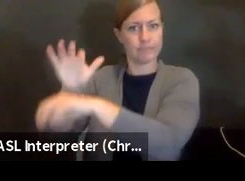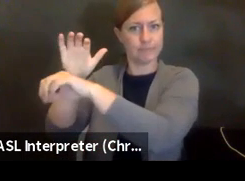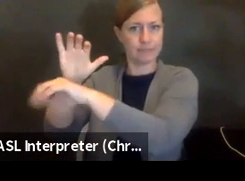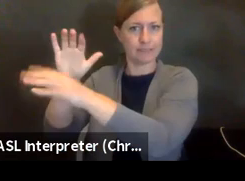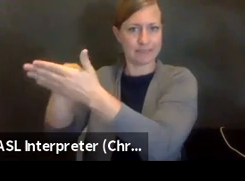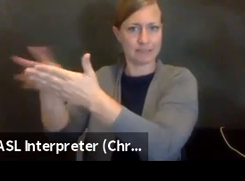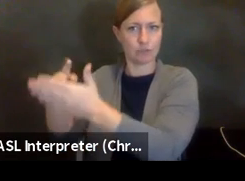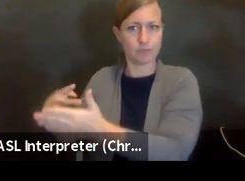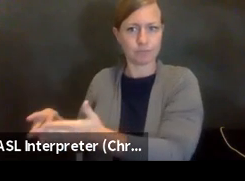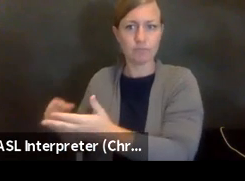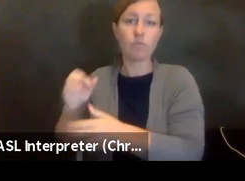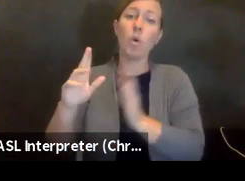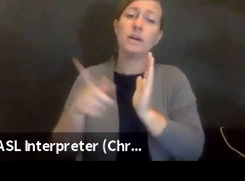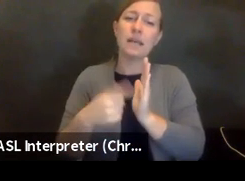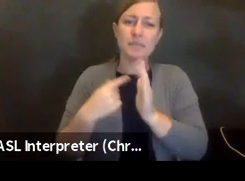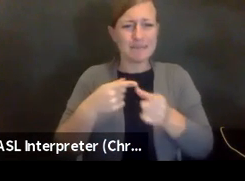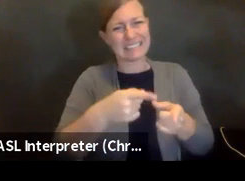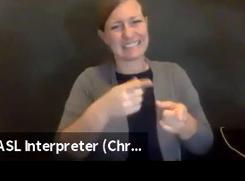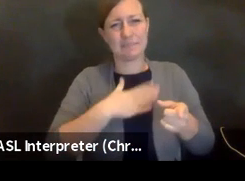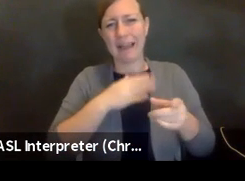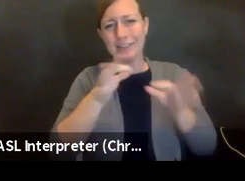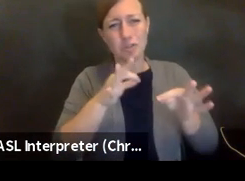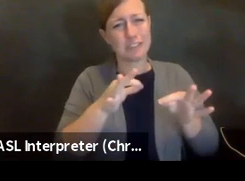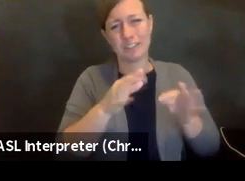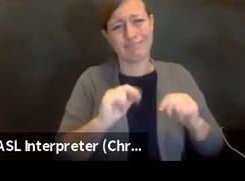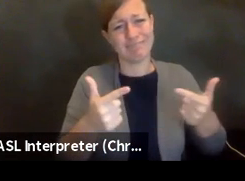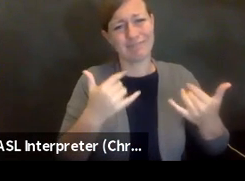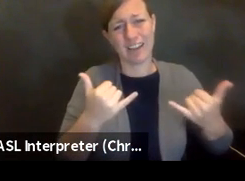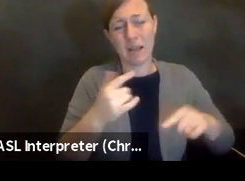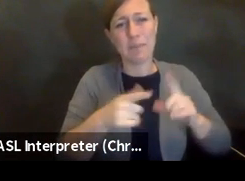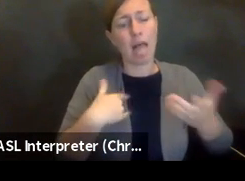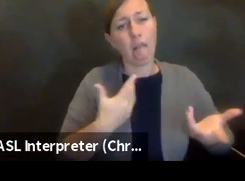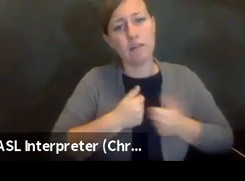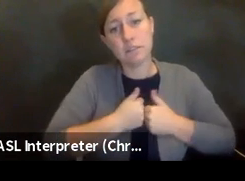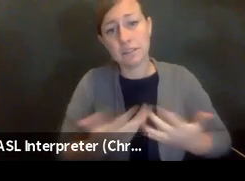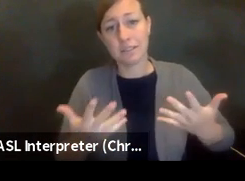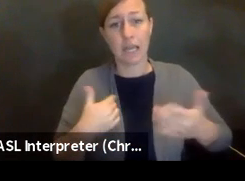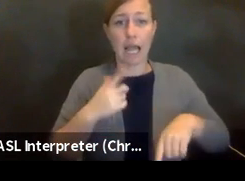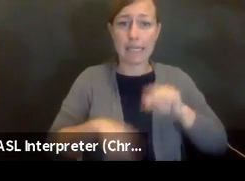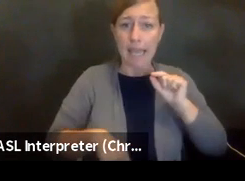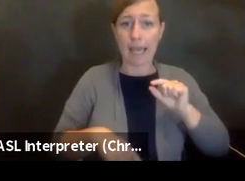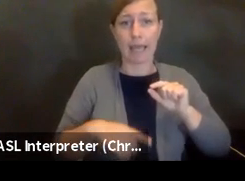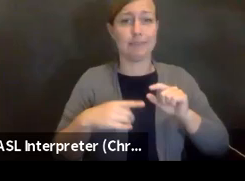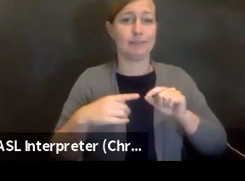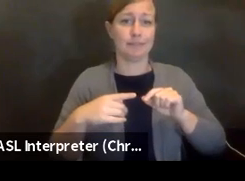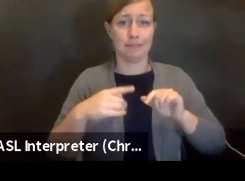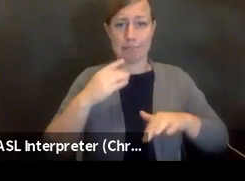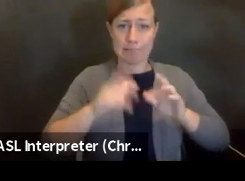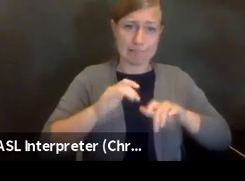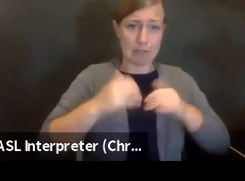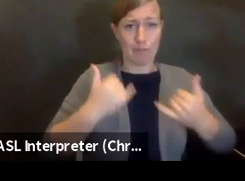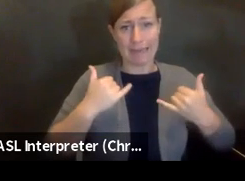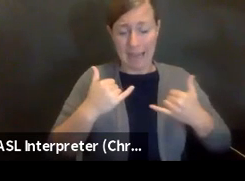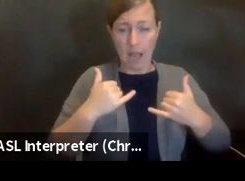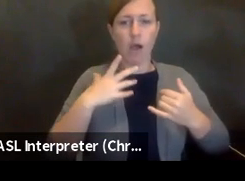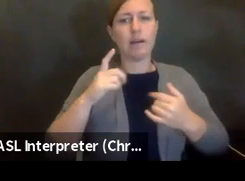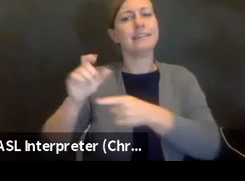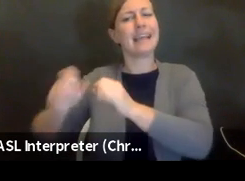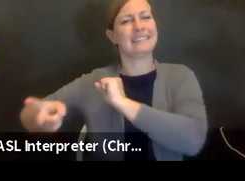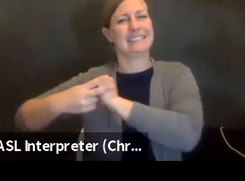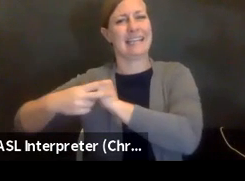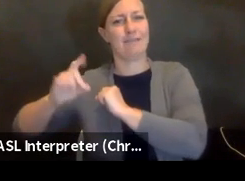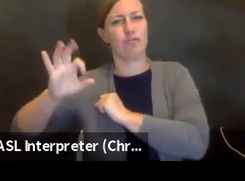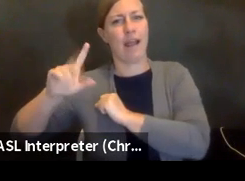Katherine Livick - ESD 112: but I don't have it in me right now, I can save a draft. And I can come back to this later. It will not show it to the students until I hit Assign or have gone past the scheduled time that I assigned it.